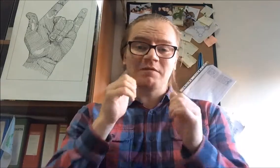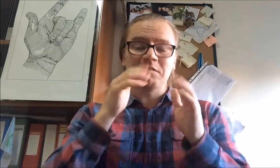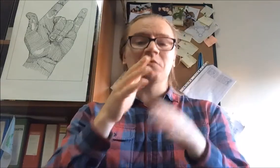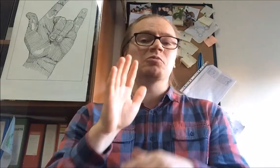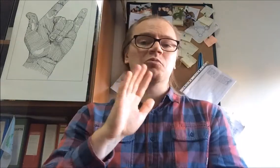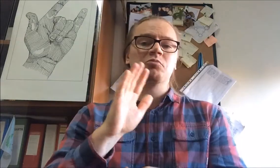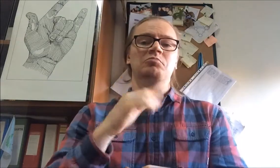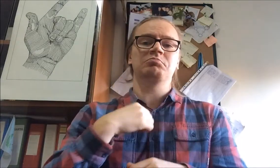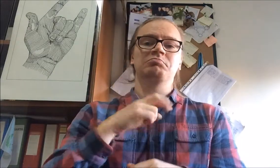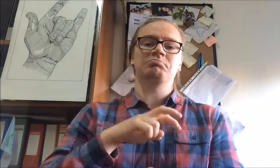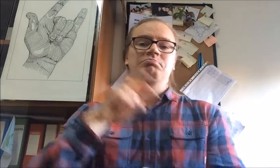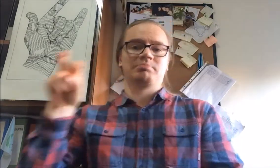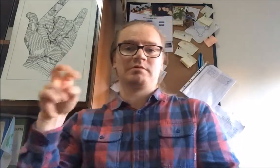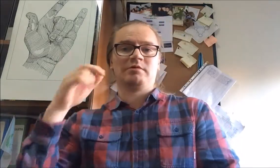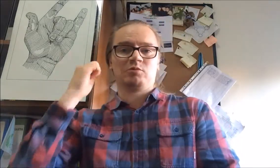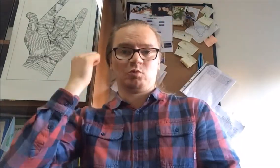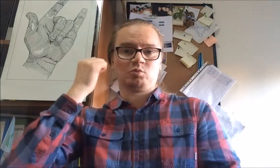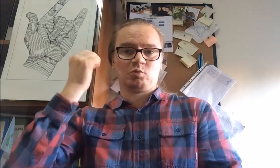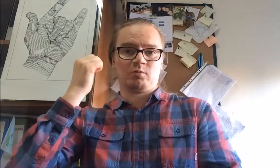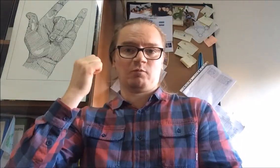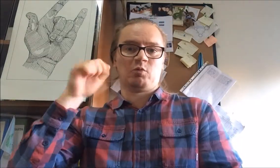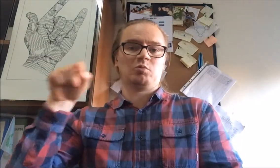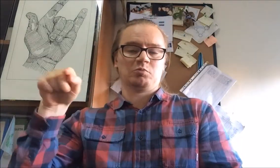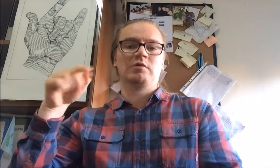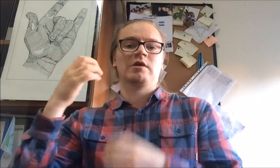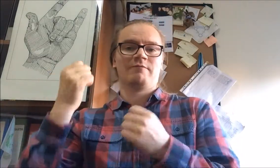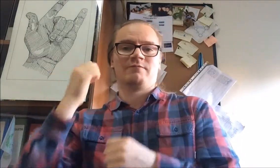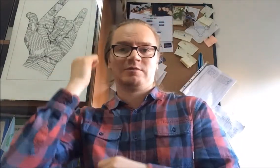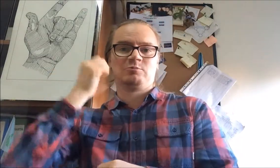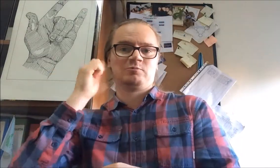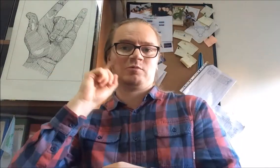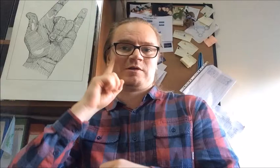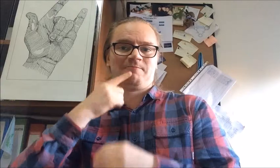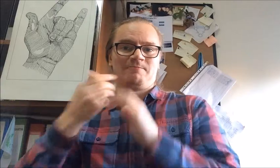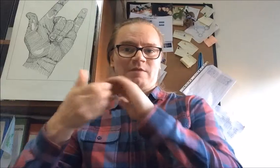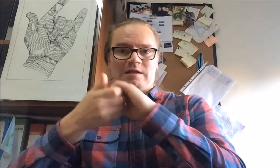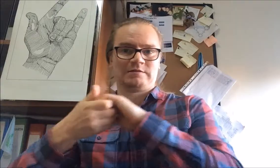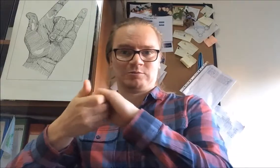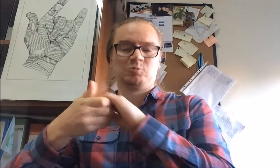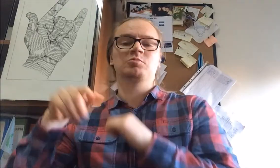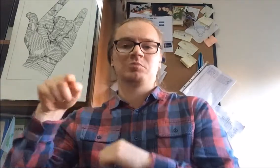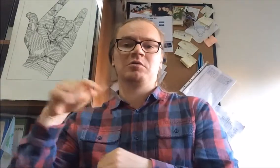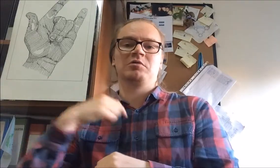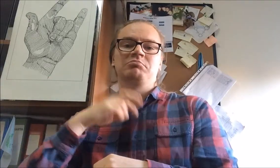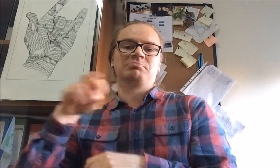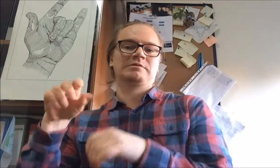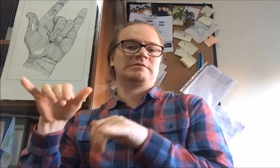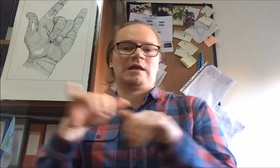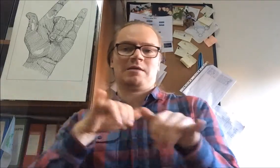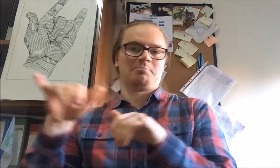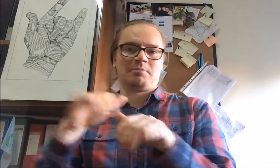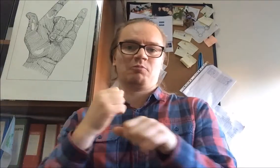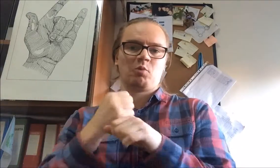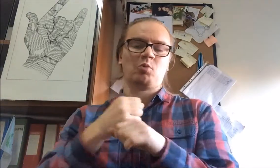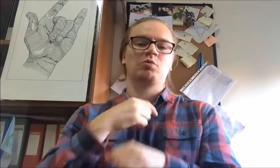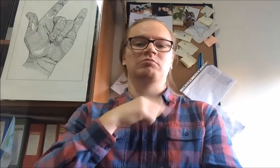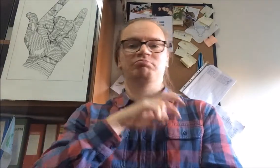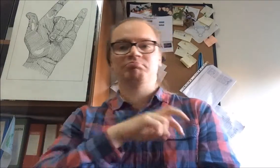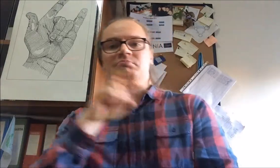By the way, I don’t always work in Albania. I also work in Kosovo with Kosovar Association of the Deaf. There my work tasks are similar to my work in Albania.